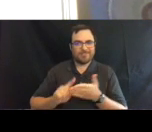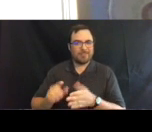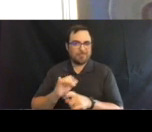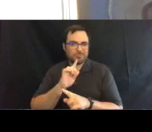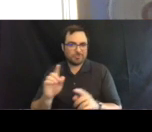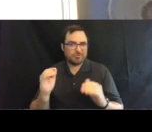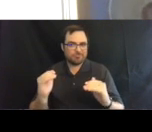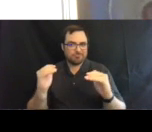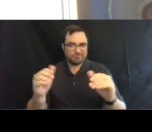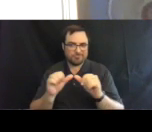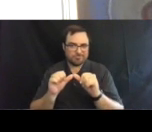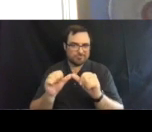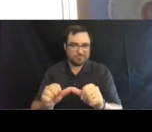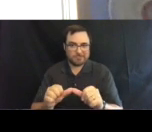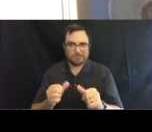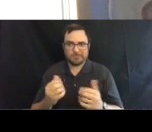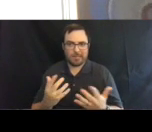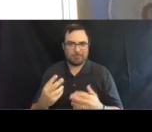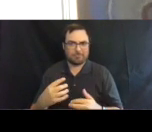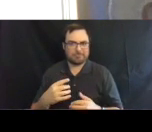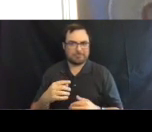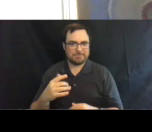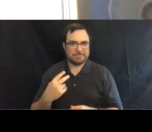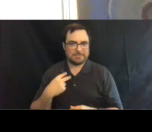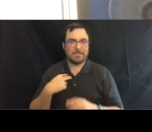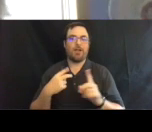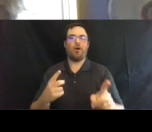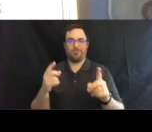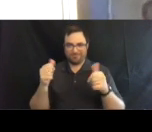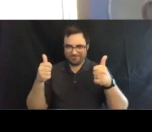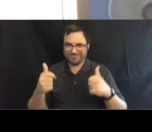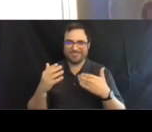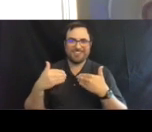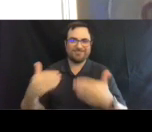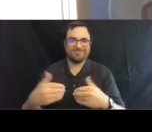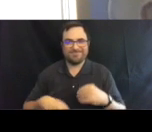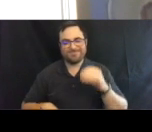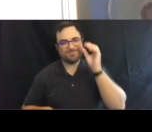and I'm not able to move for some reason there we go okay the bulk of what we